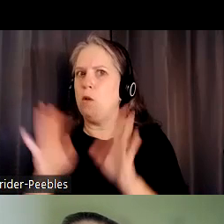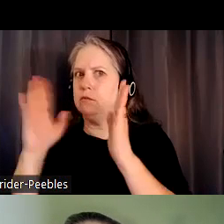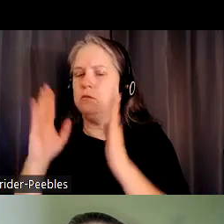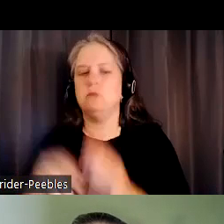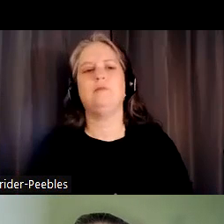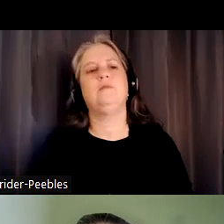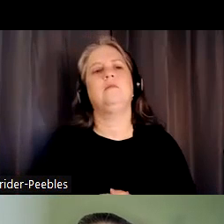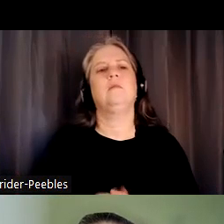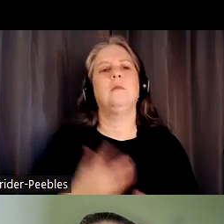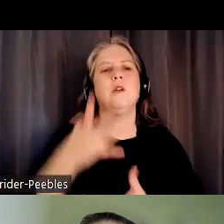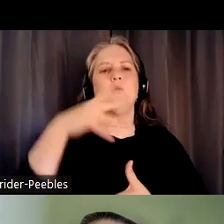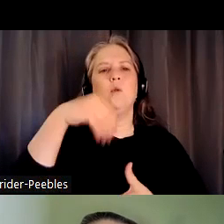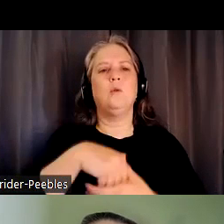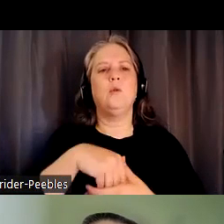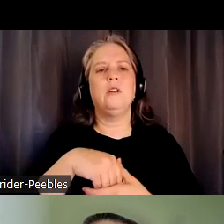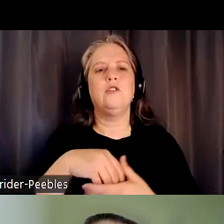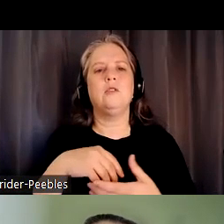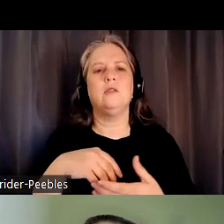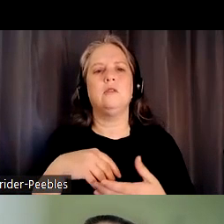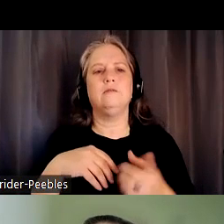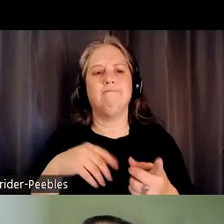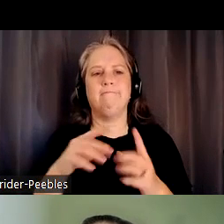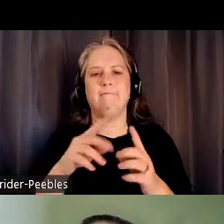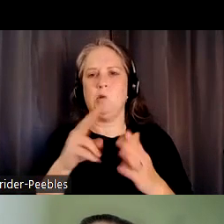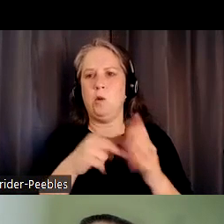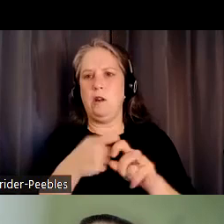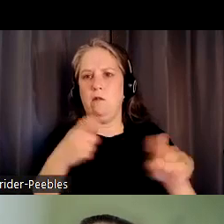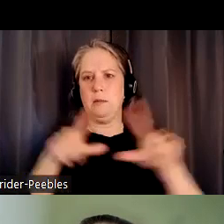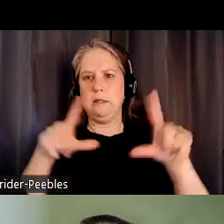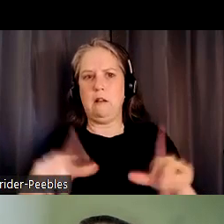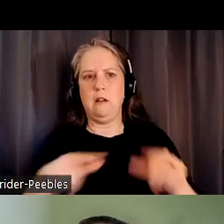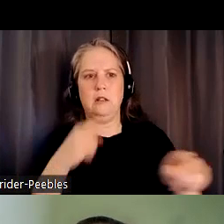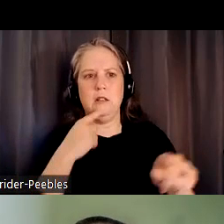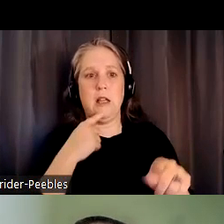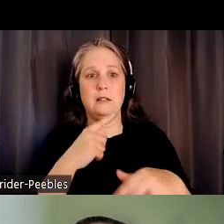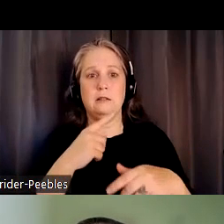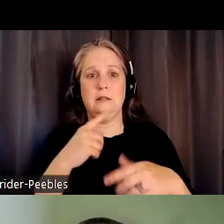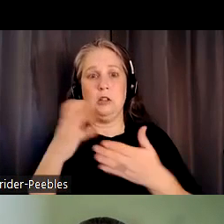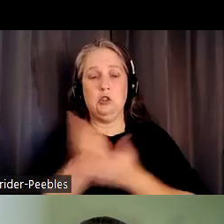environments where everybody feels they don't just have a seat at the table,